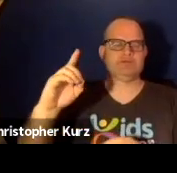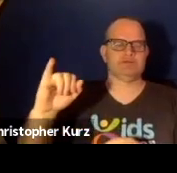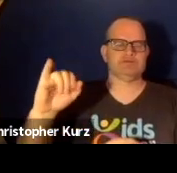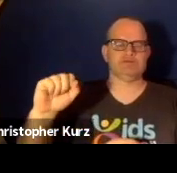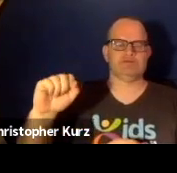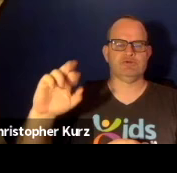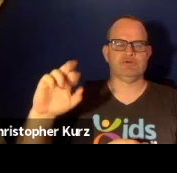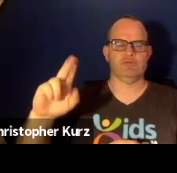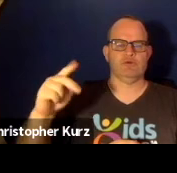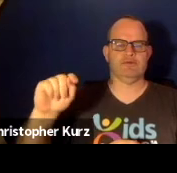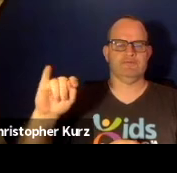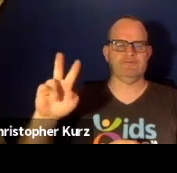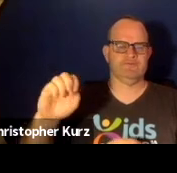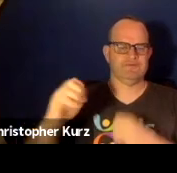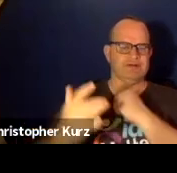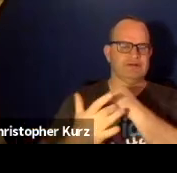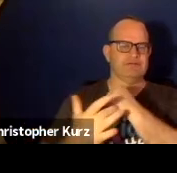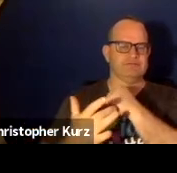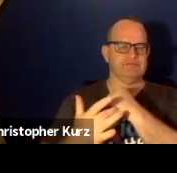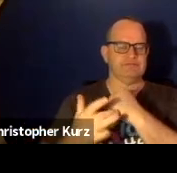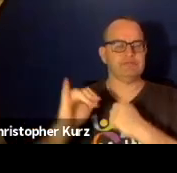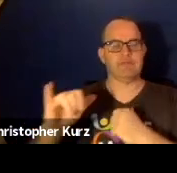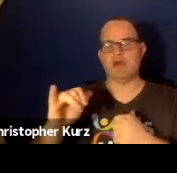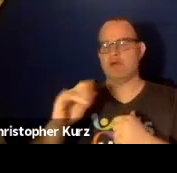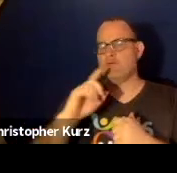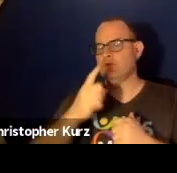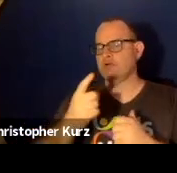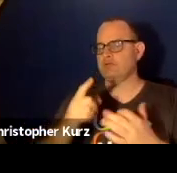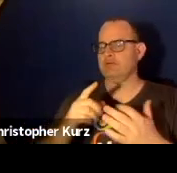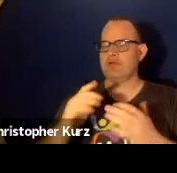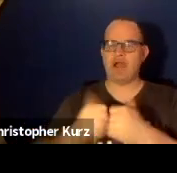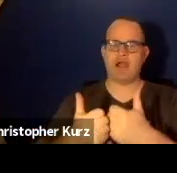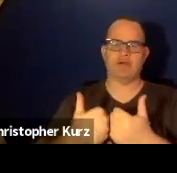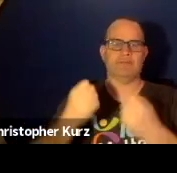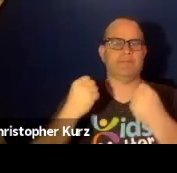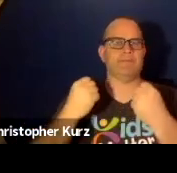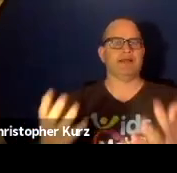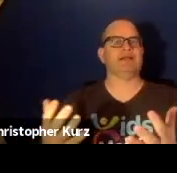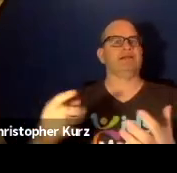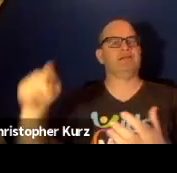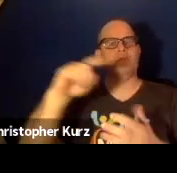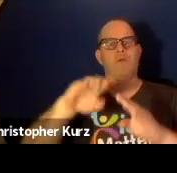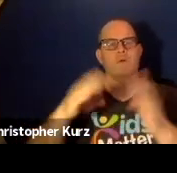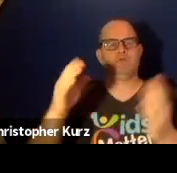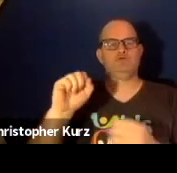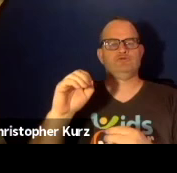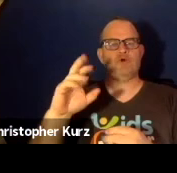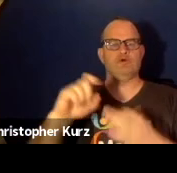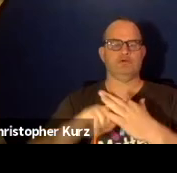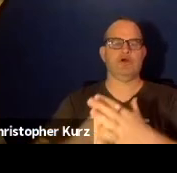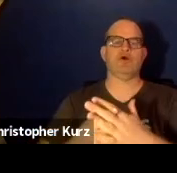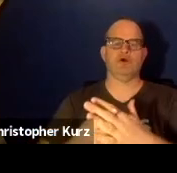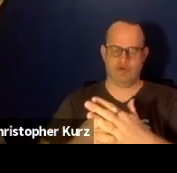the language. Many times in new technology or disruptive technology,